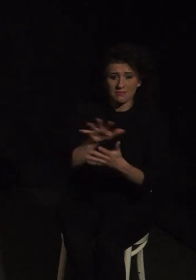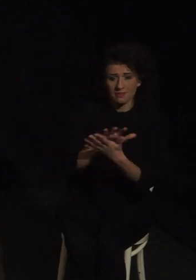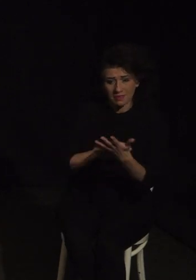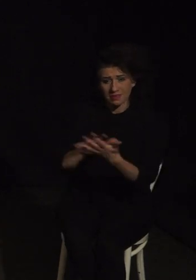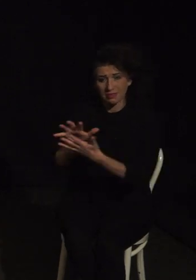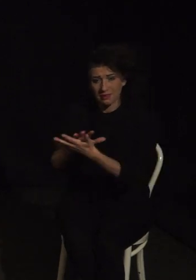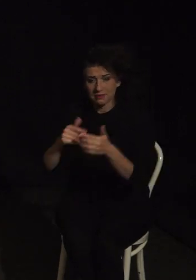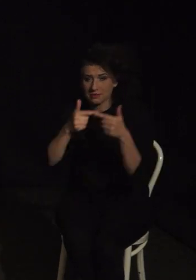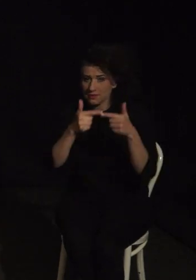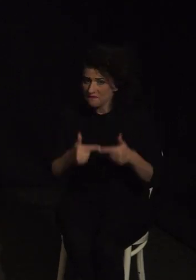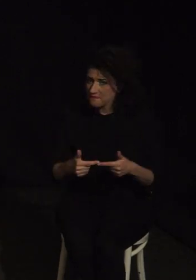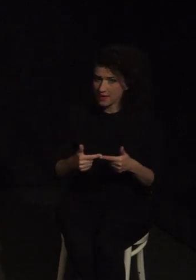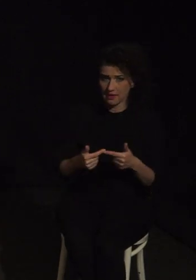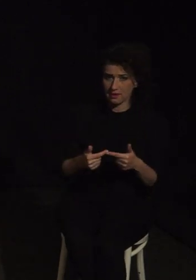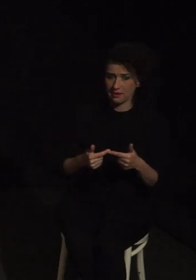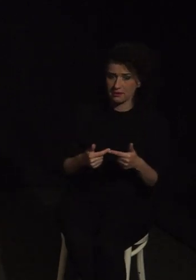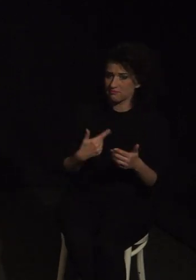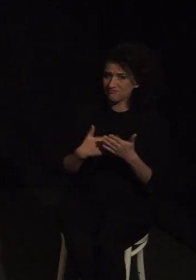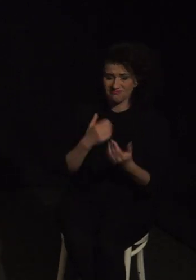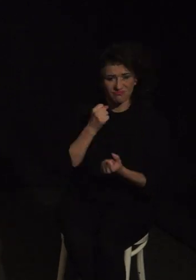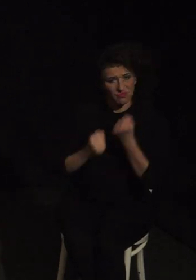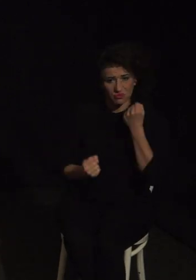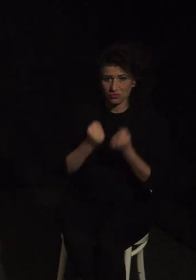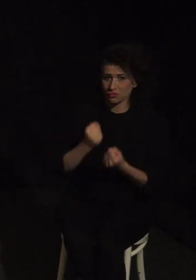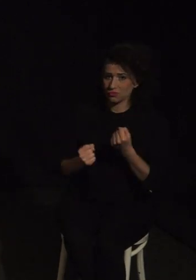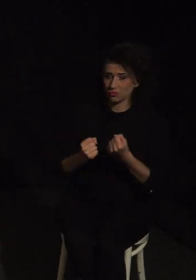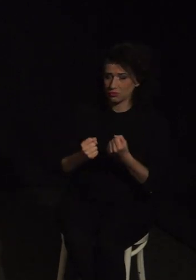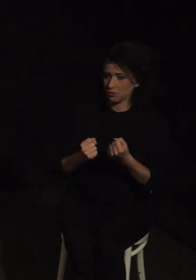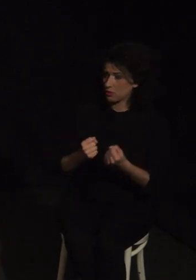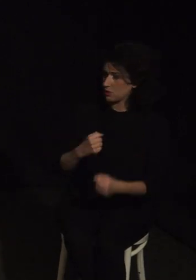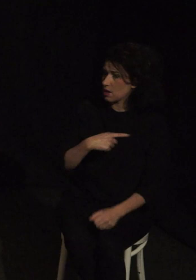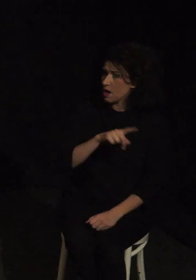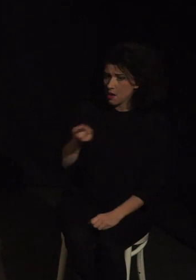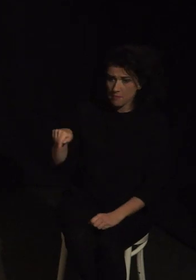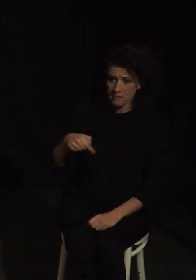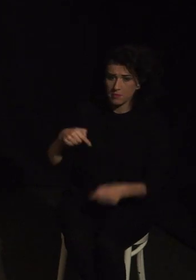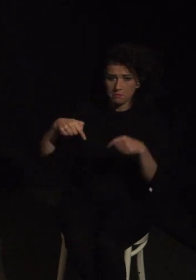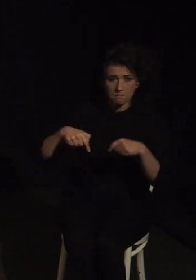We have just heard that we need to enter the text